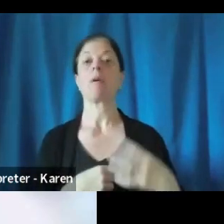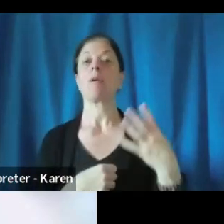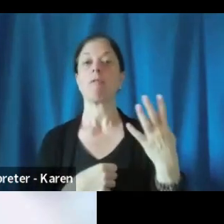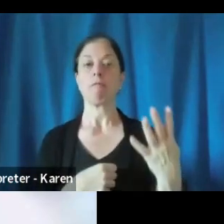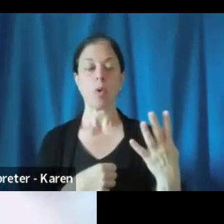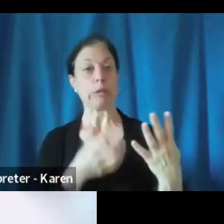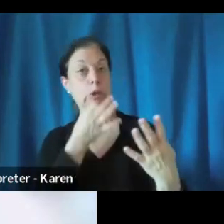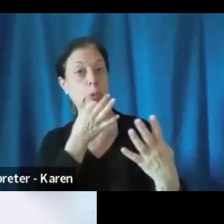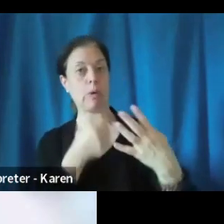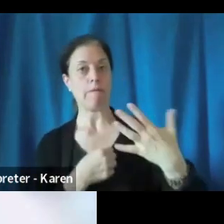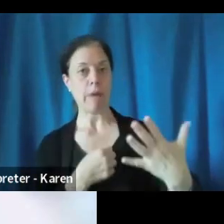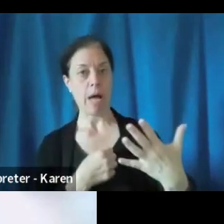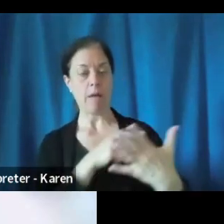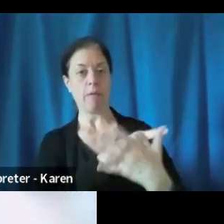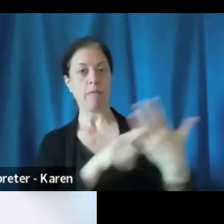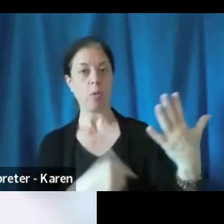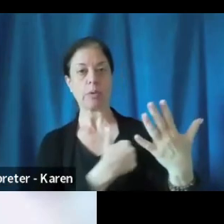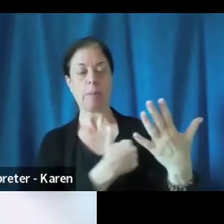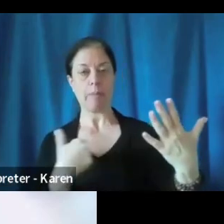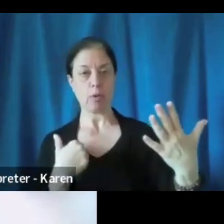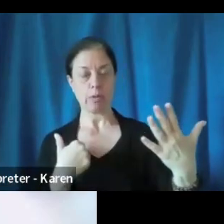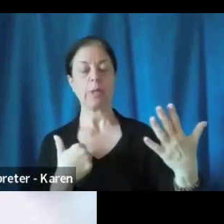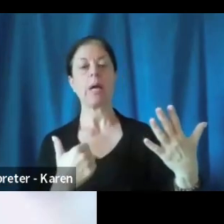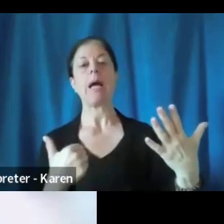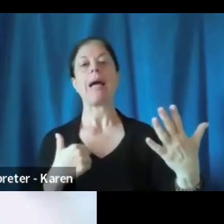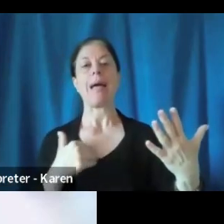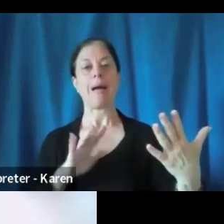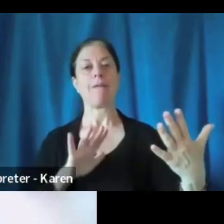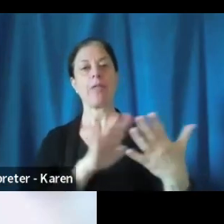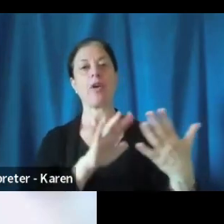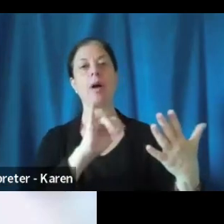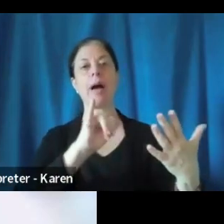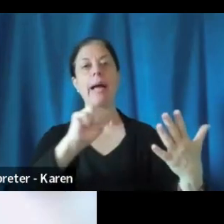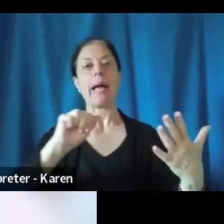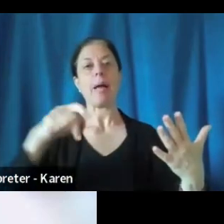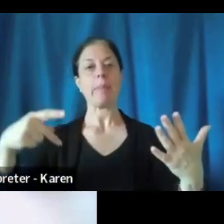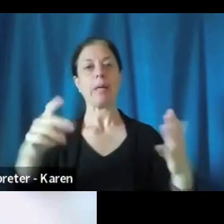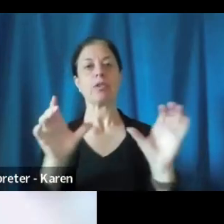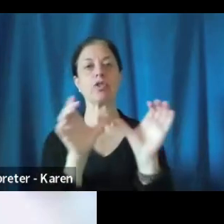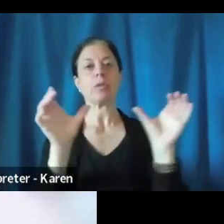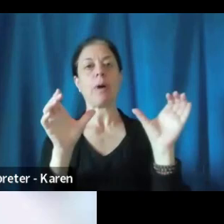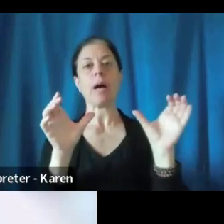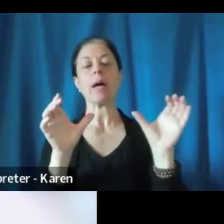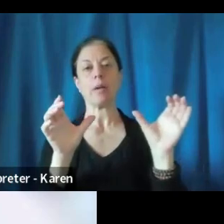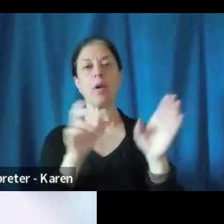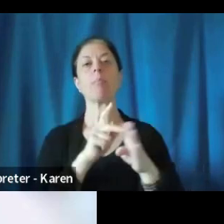accessibility team with members from every department in four, soon to be